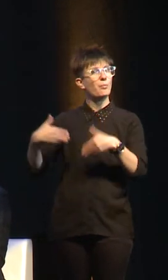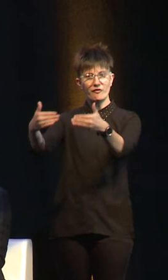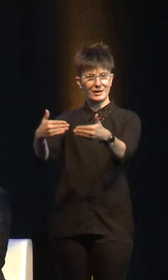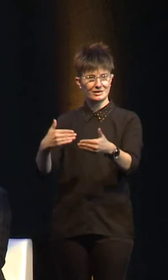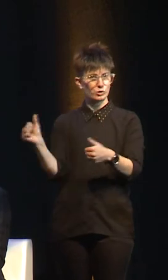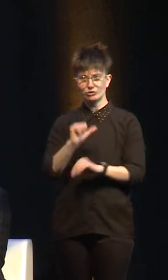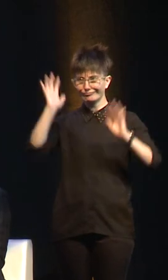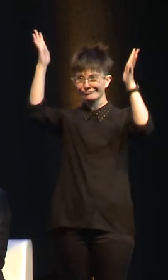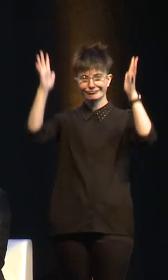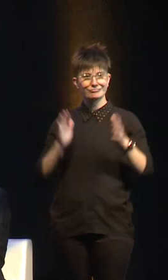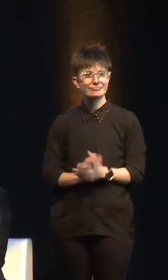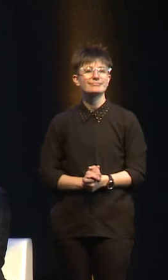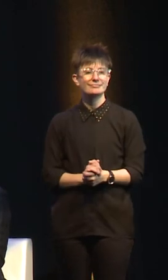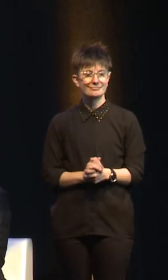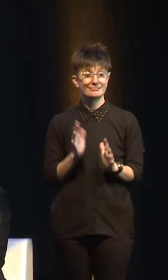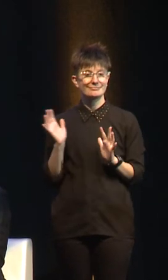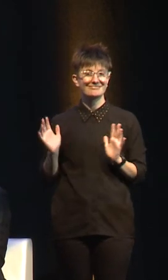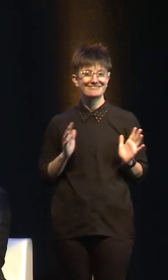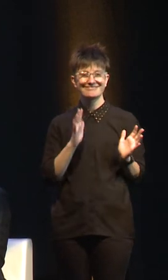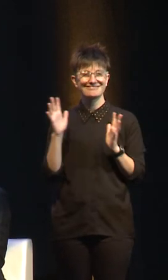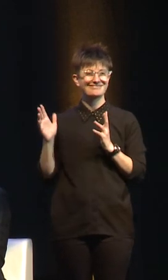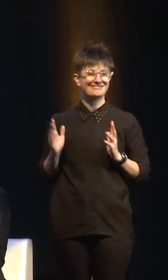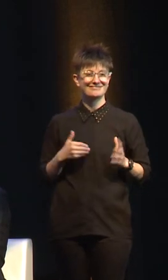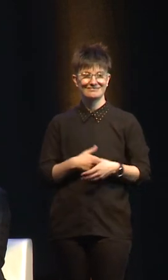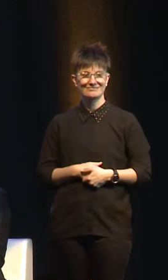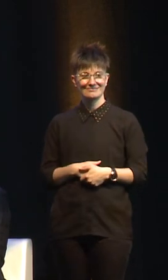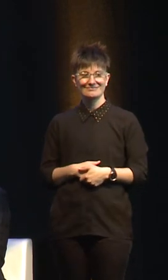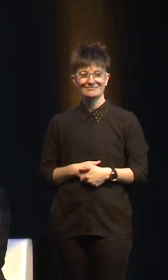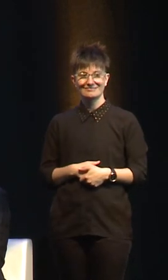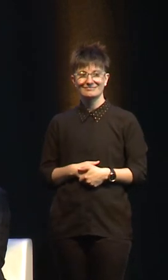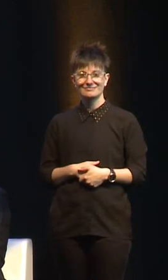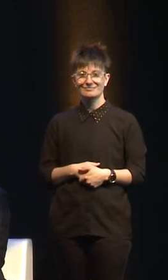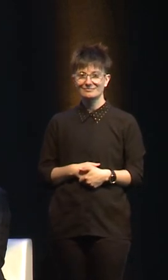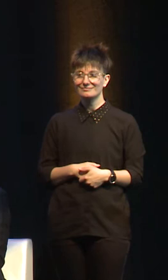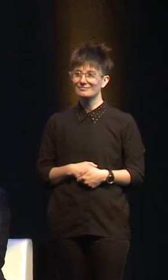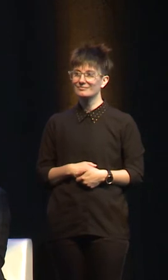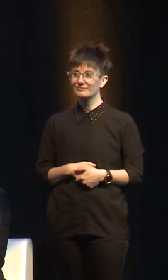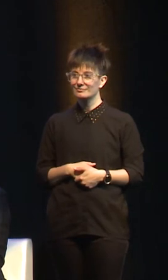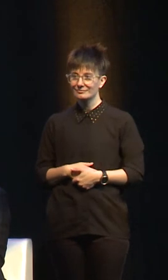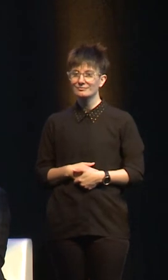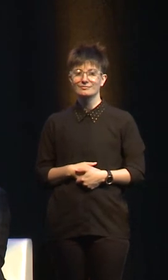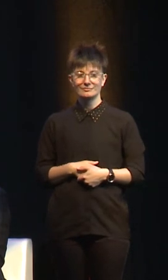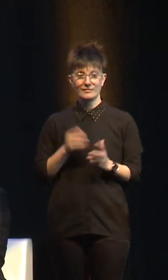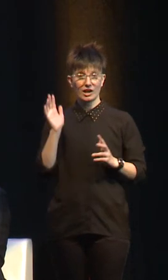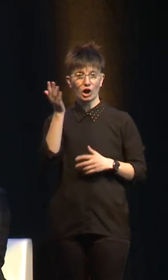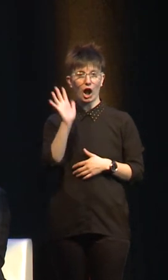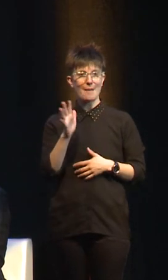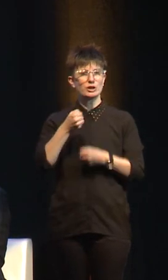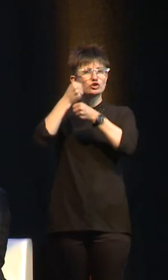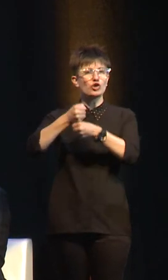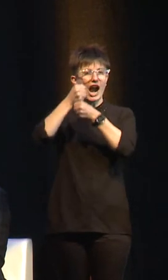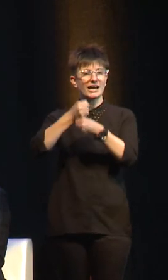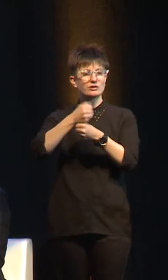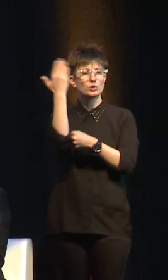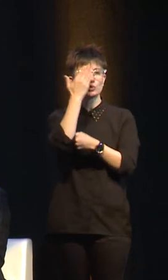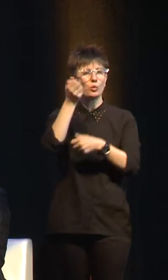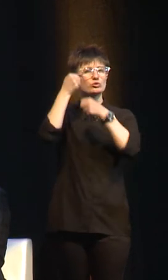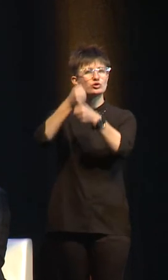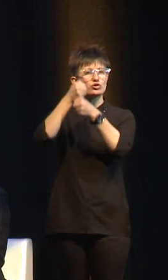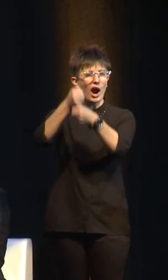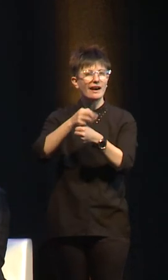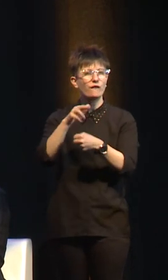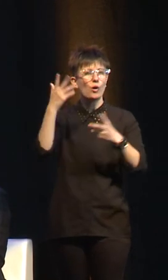applaud them for. The climate strike, the school strike for climate that occurred sadly